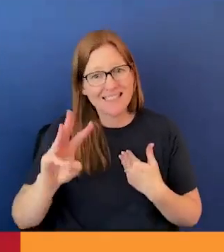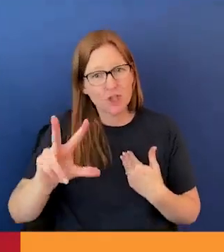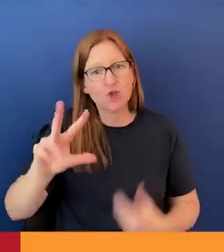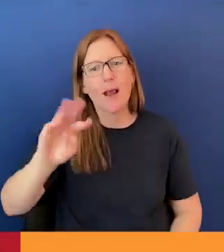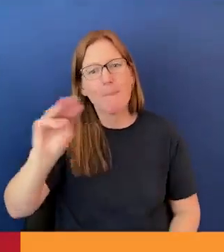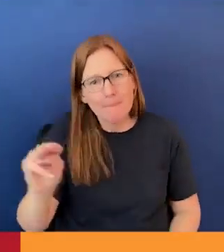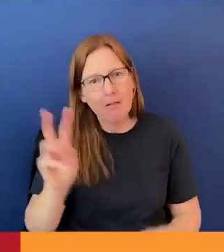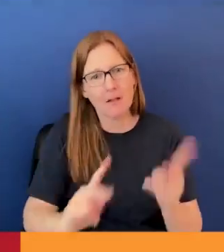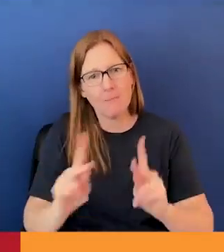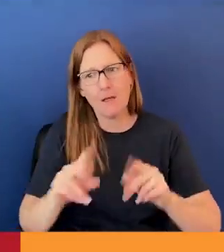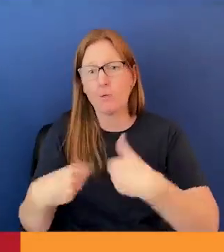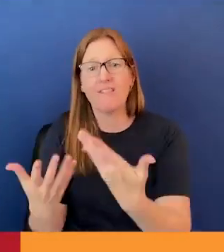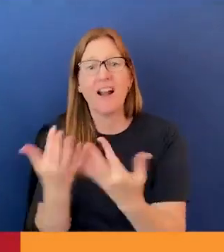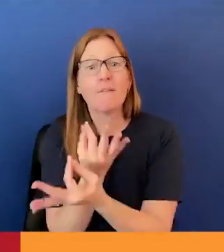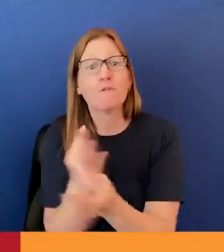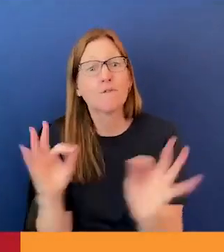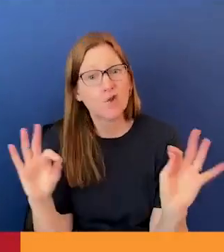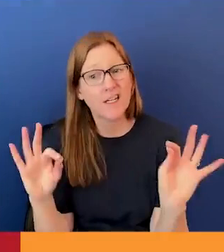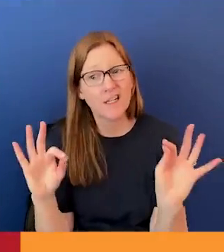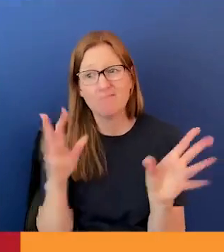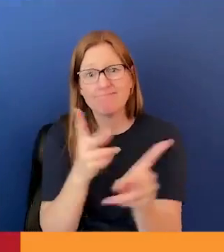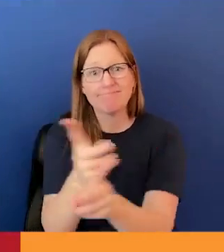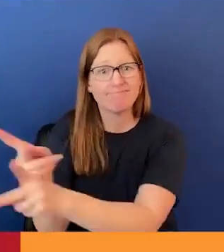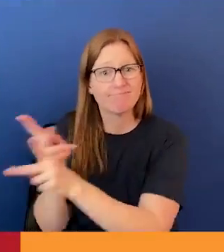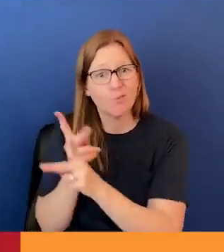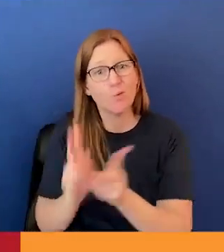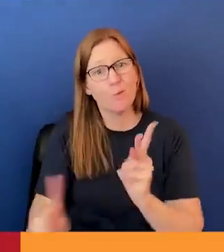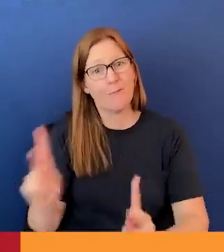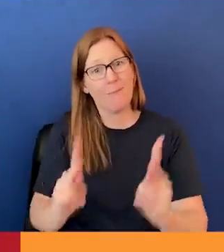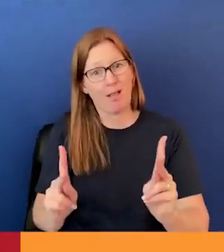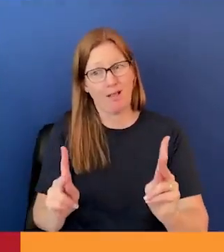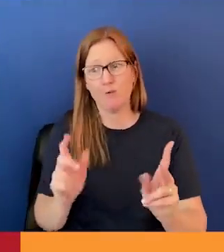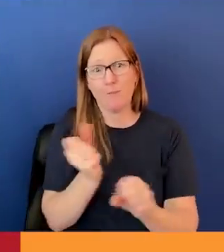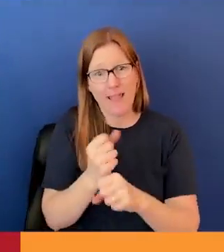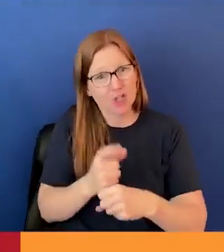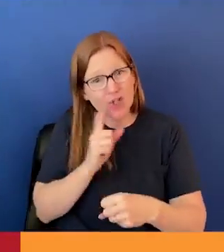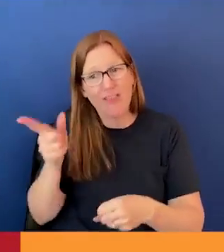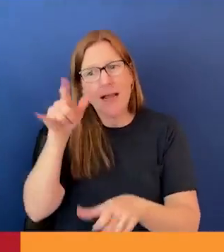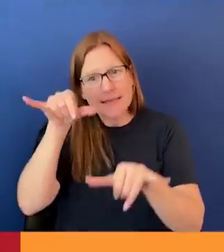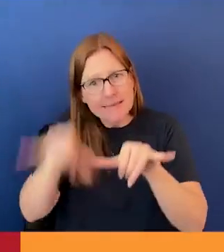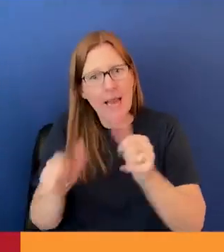providing free care to individuals to keep them in their living situation